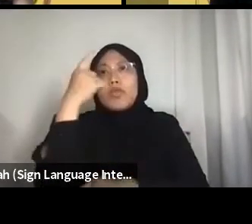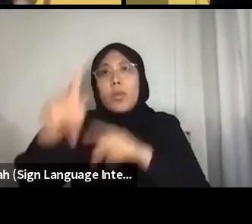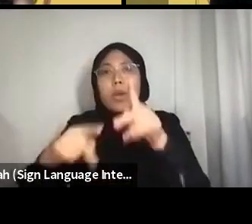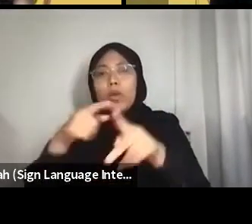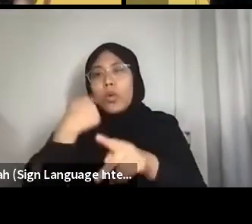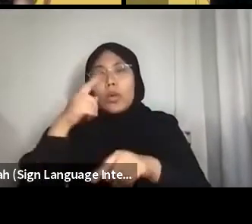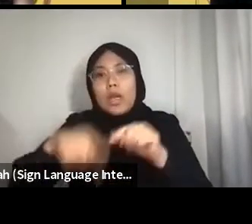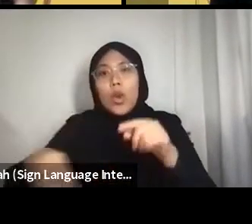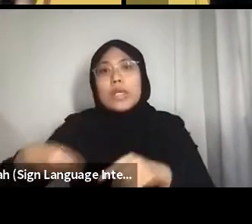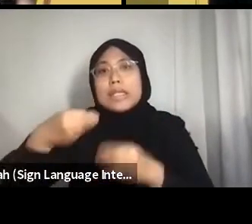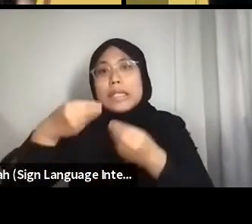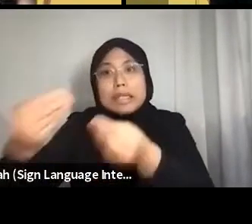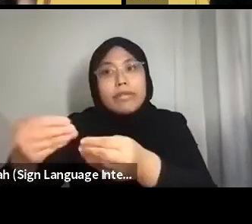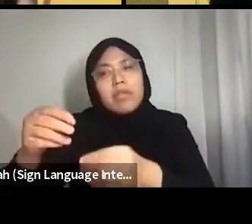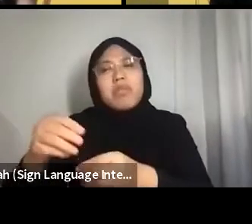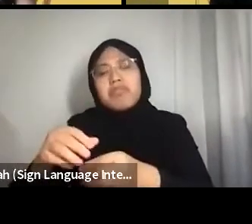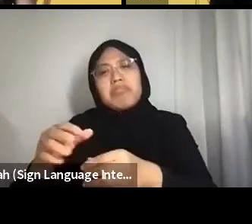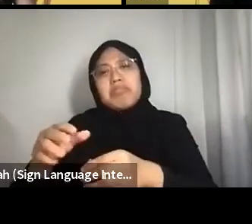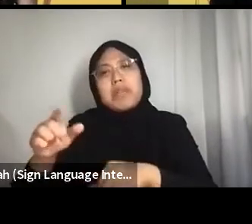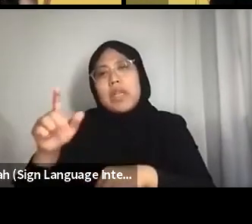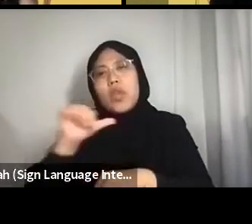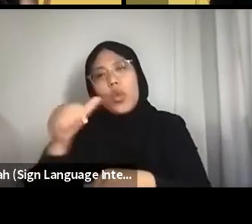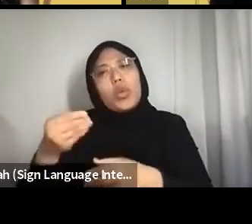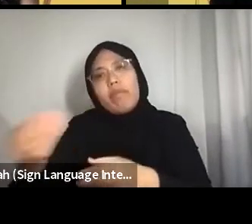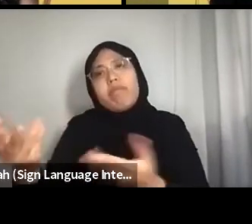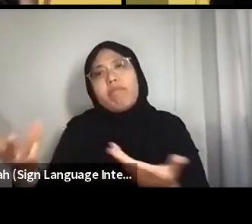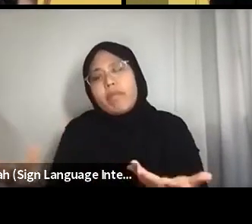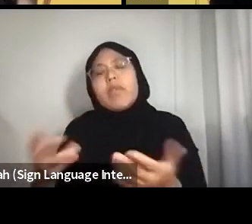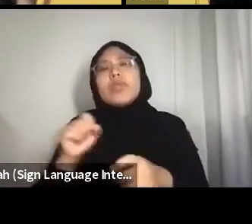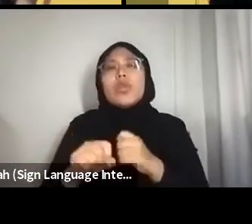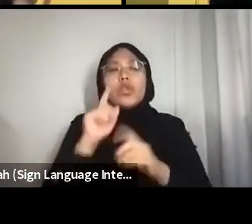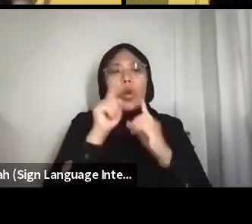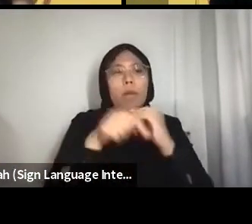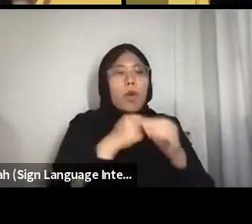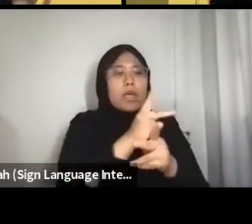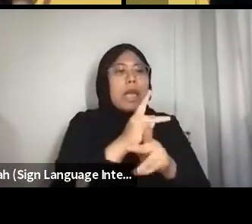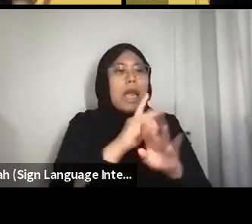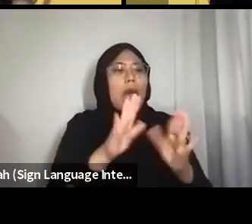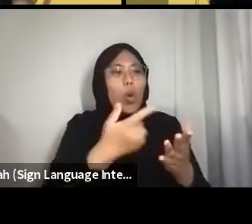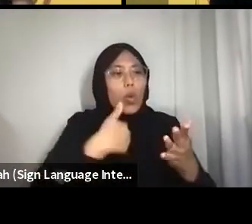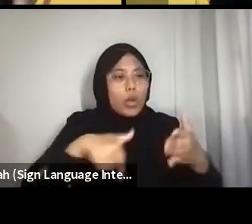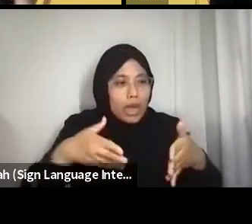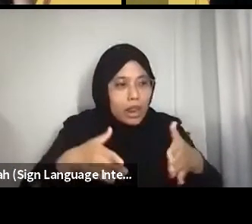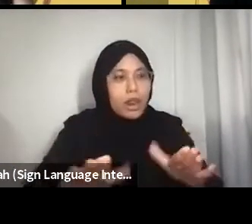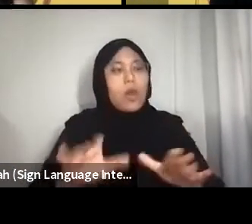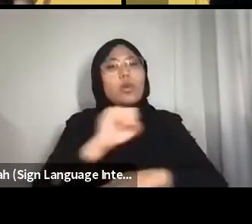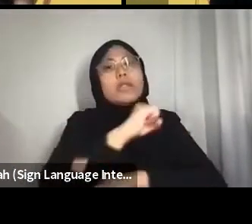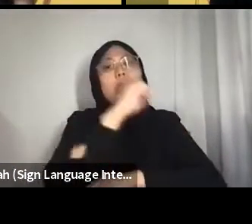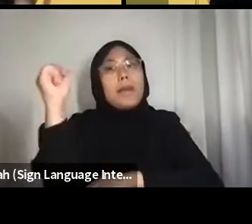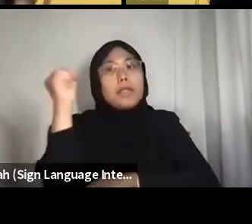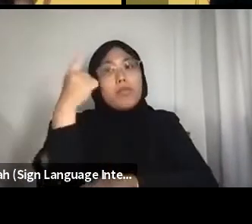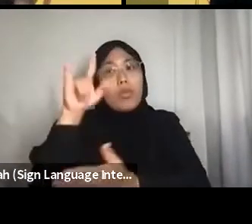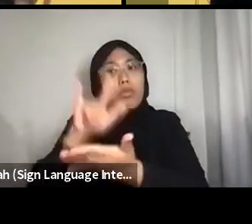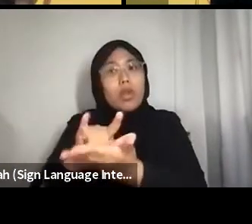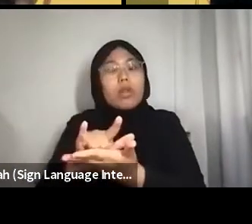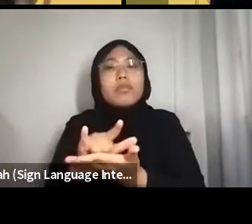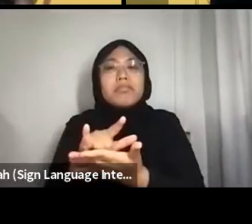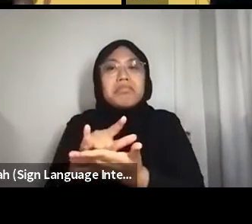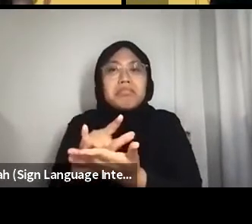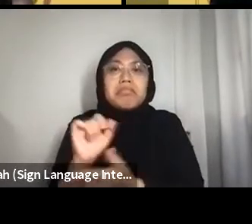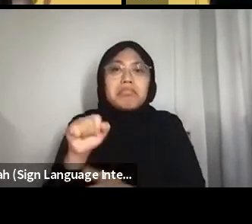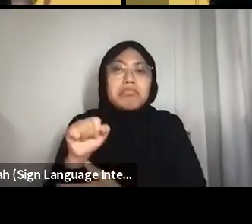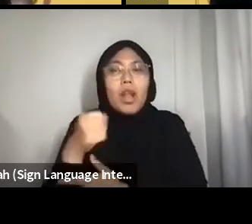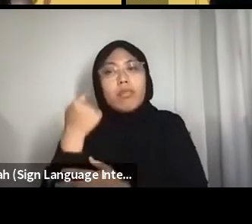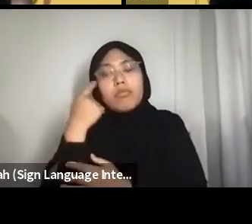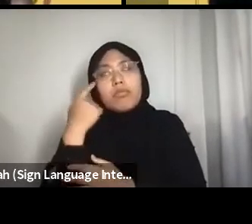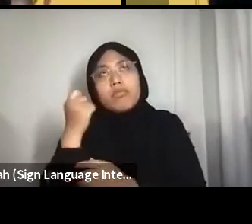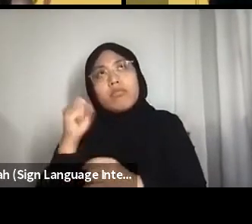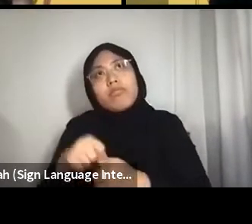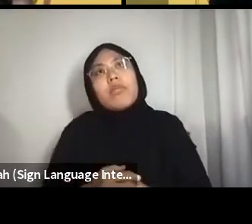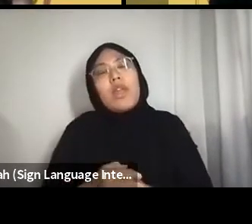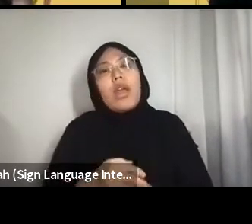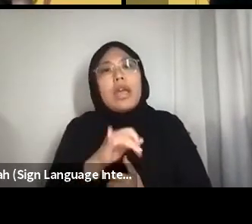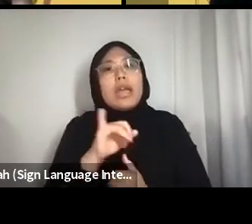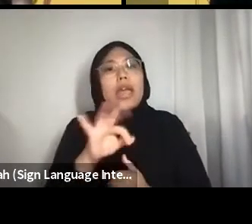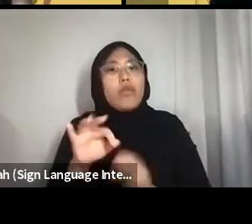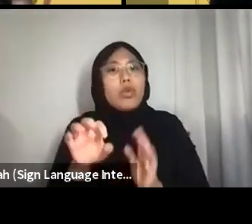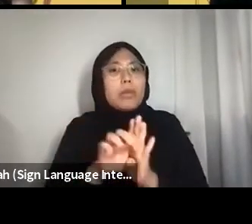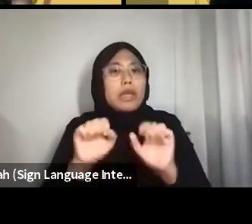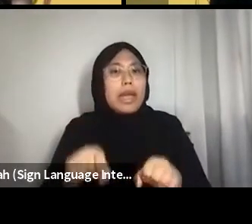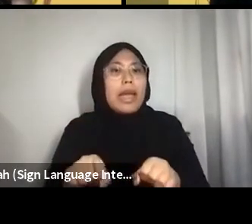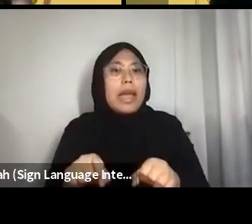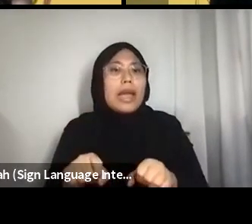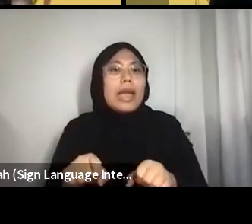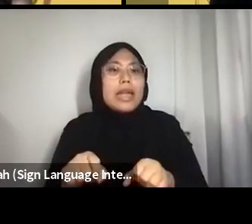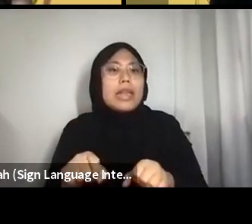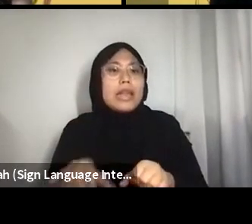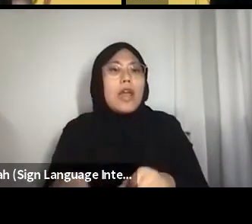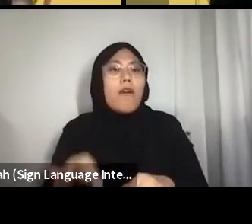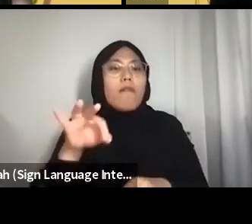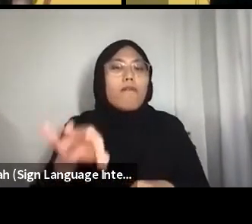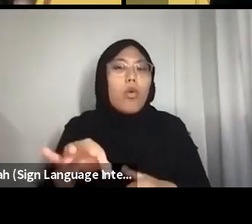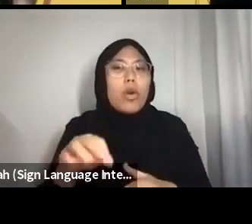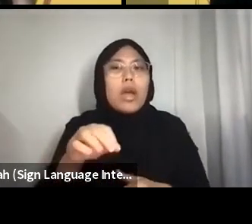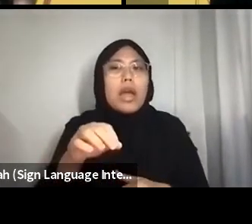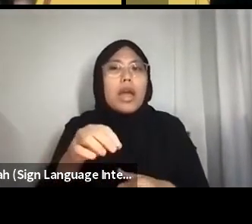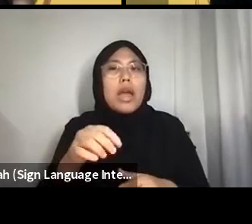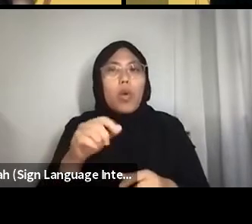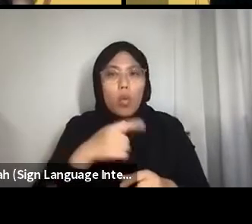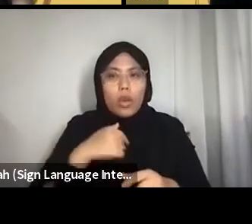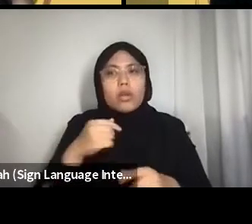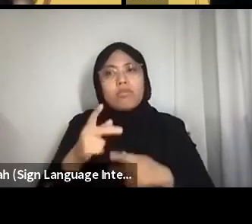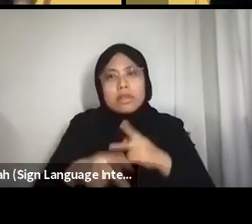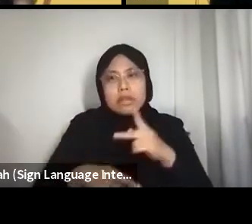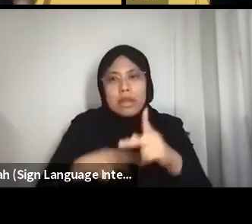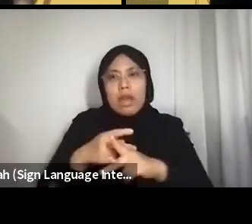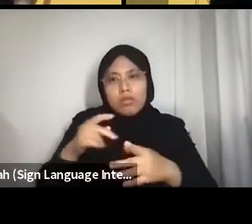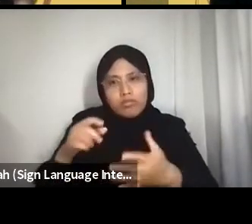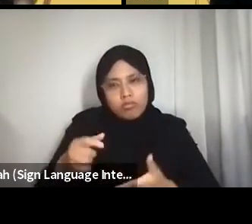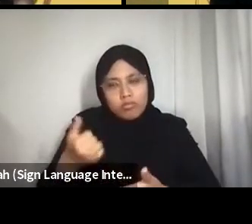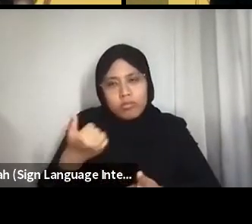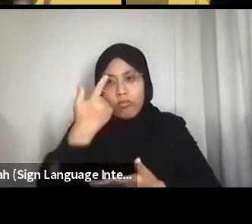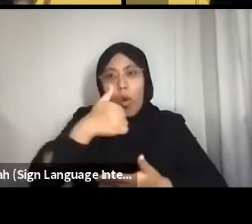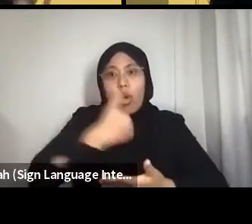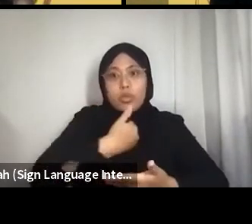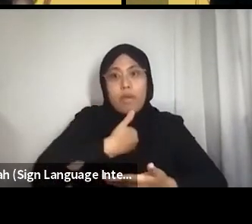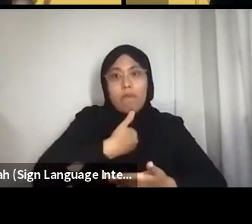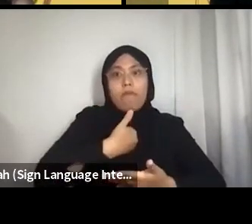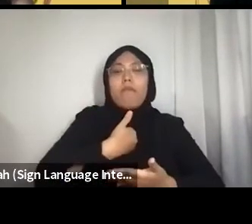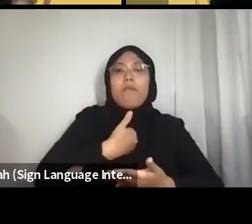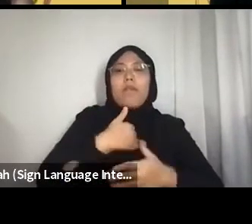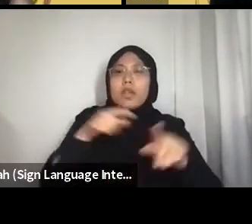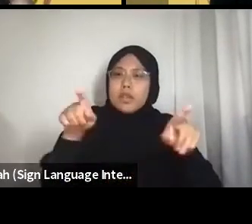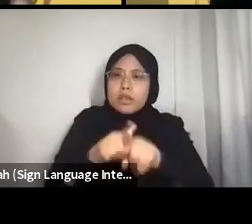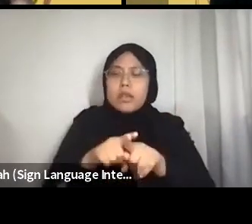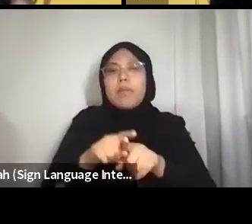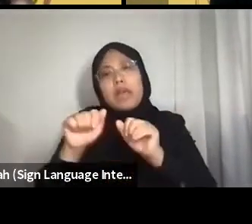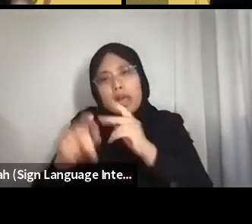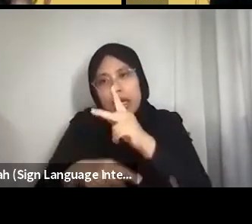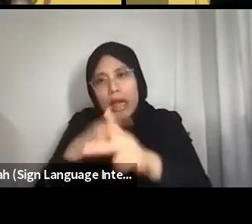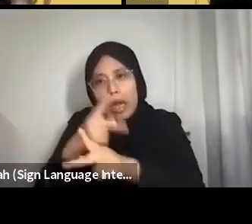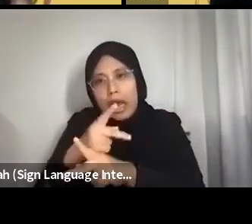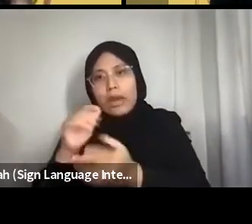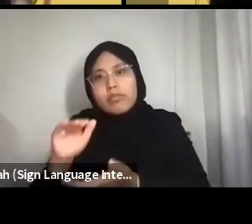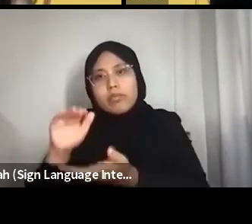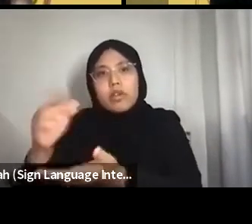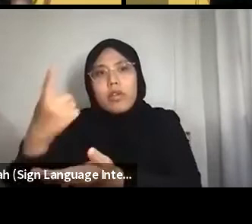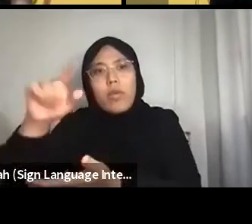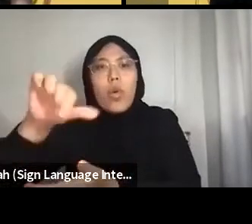When we think about care, how are we allowing space for that? If we can afford generosity for ourselves, to have that, then maybe we are able to have the same generosity towards others.